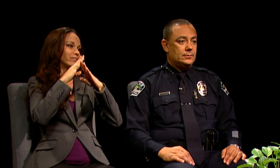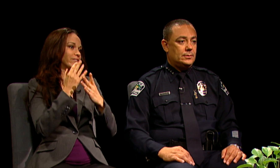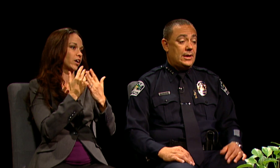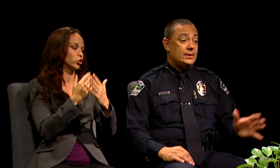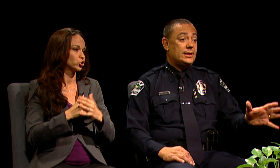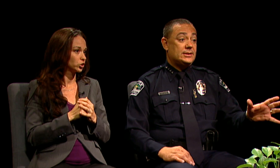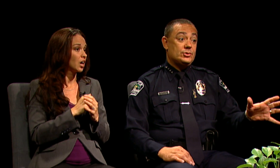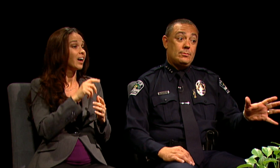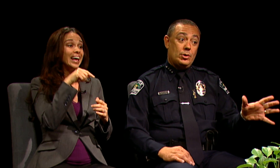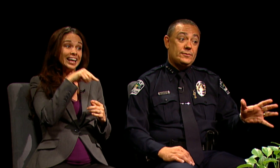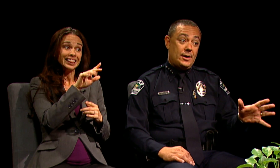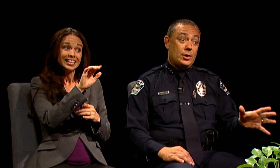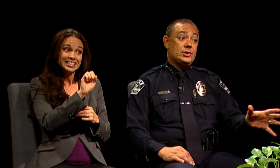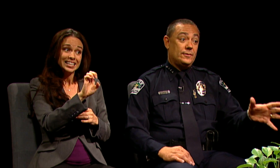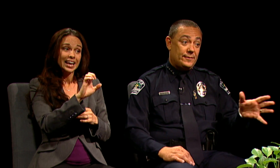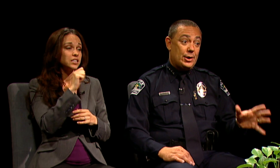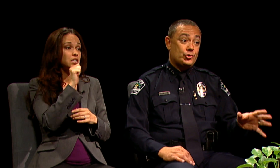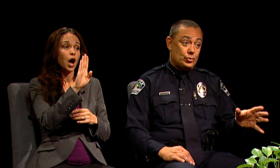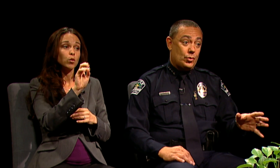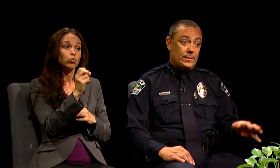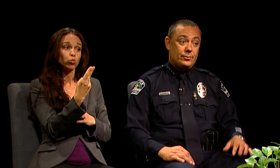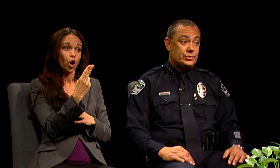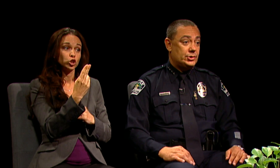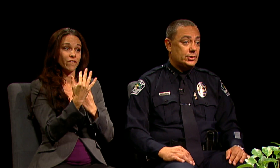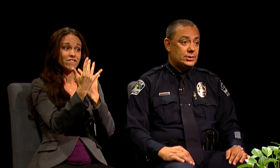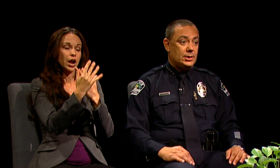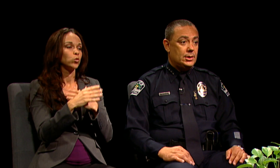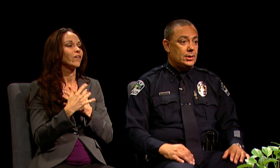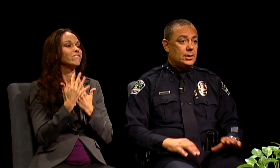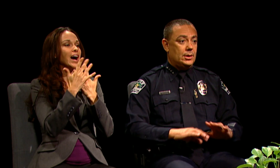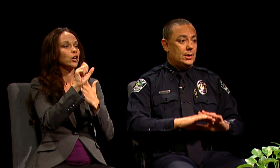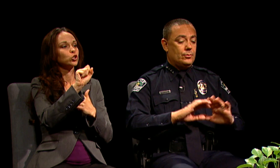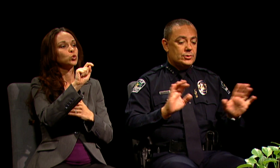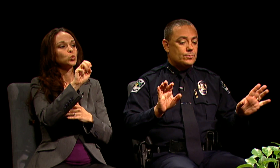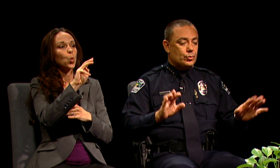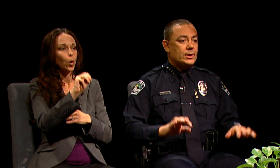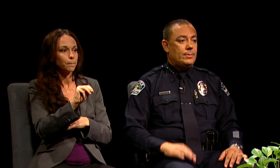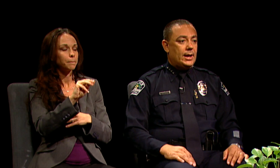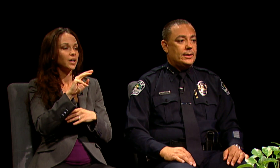IN THIS CASE IT WASN'T A BRUSH FIRE, IT'S A FIRESTORM. IT WAS JUST-- IT WAS PRETTY BAD.